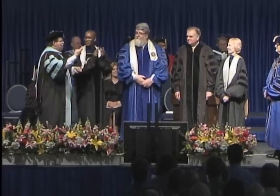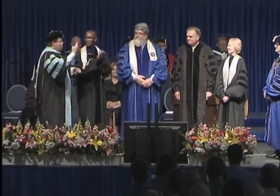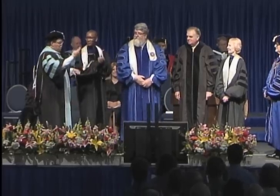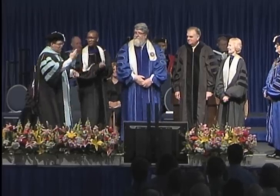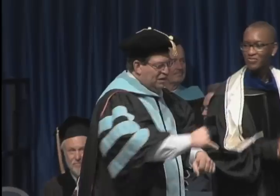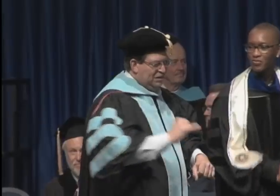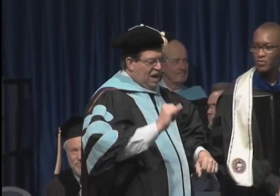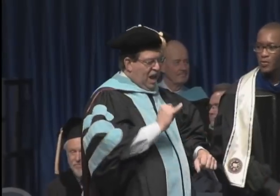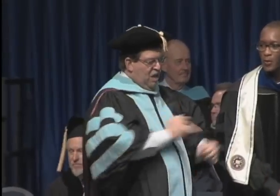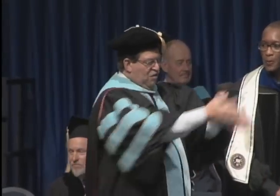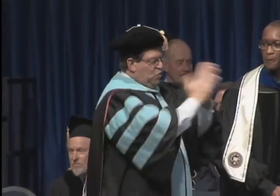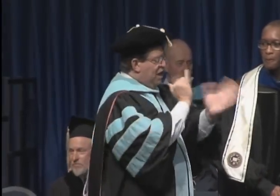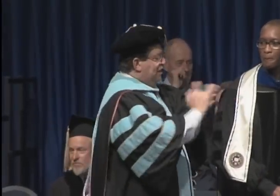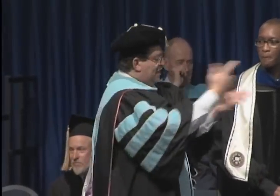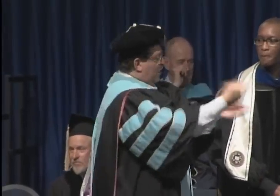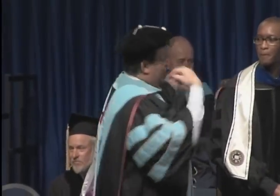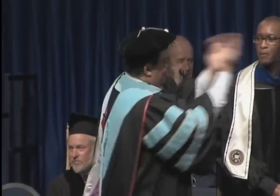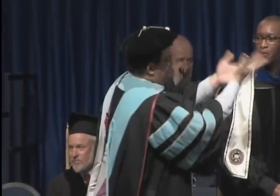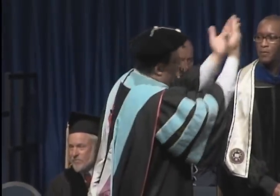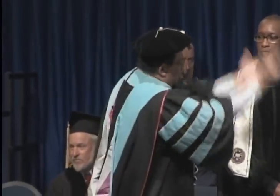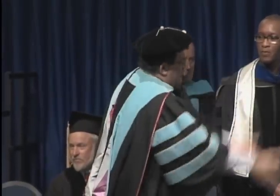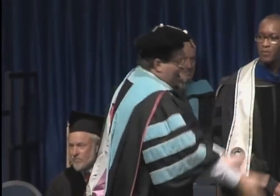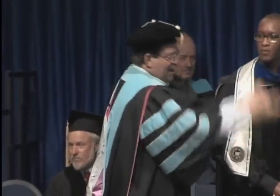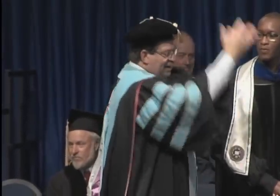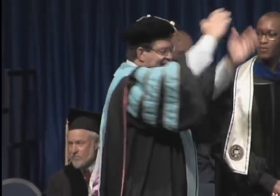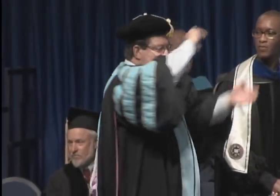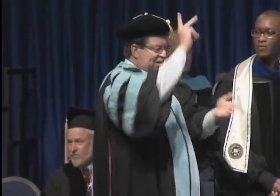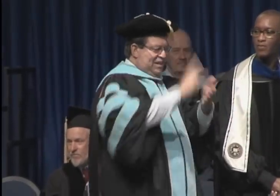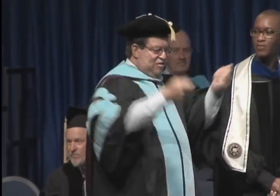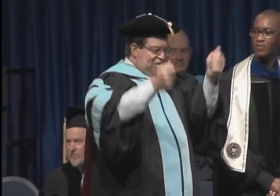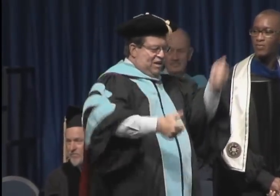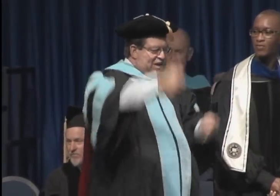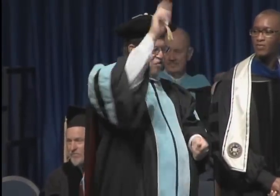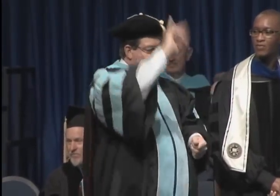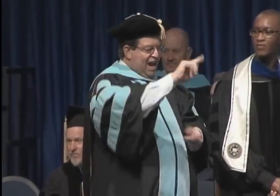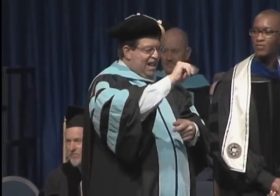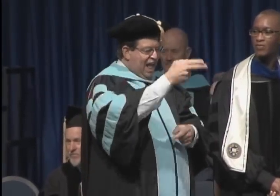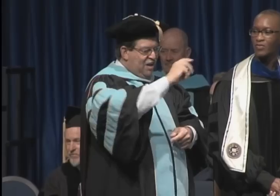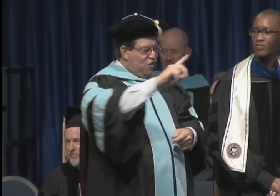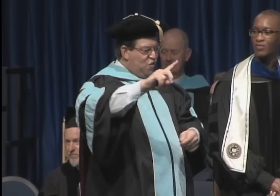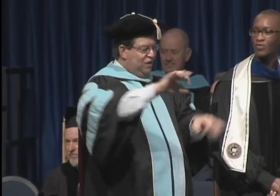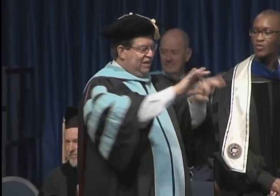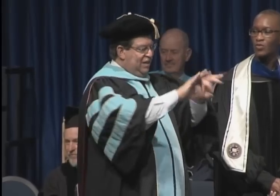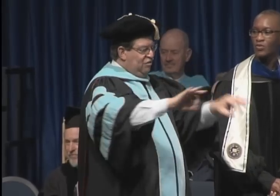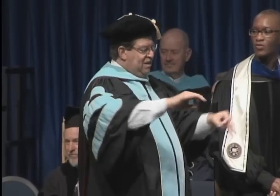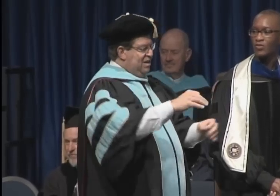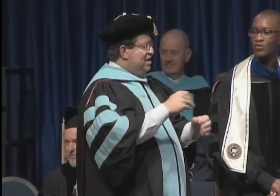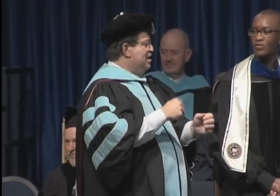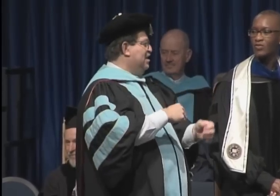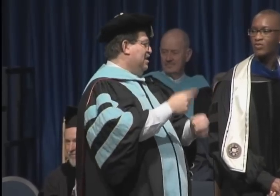President Hurwitz, I request that you confer upon Secretary Ray LaHood the degree